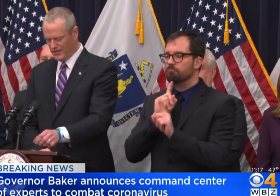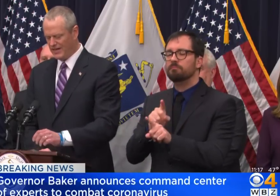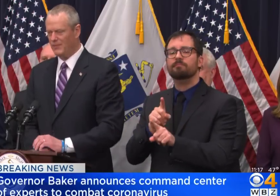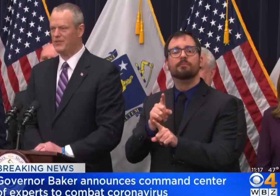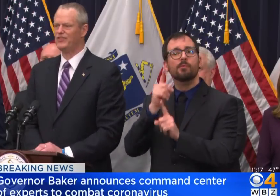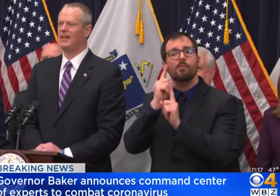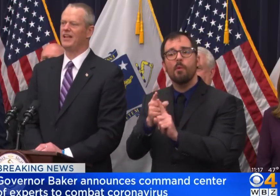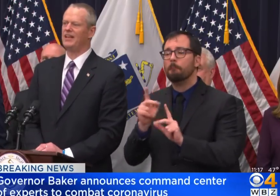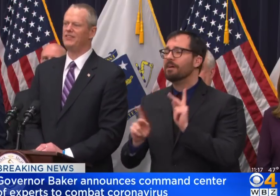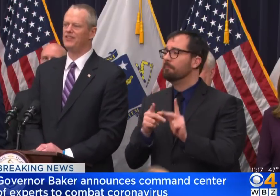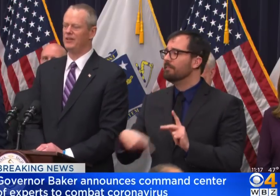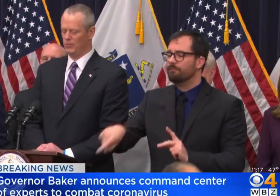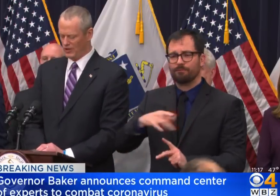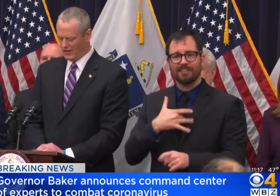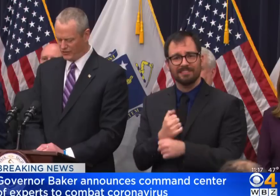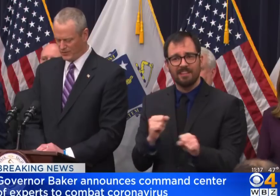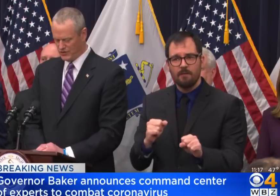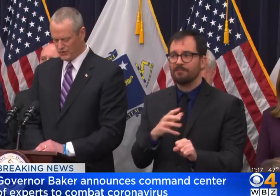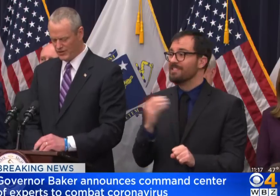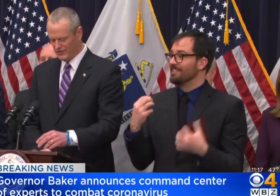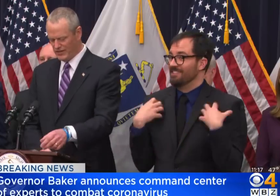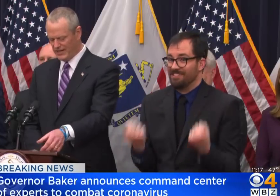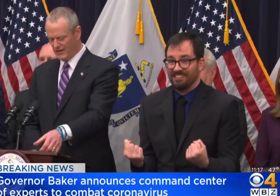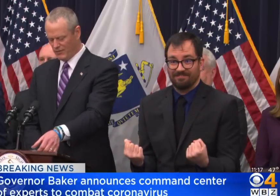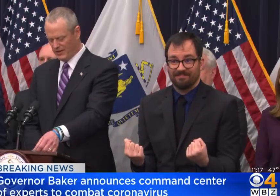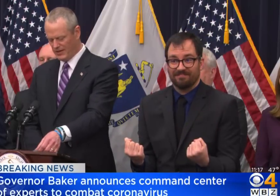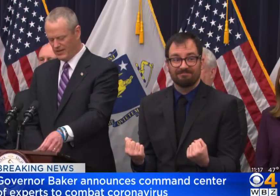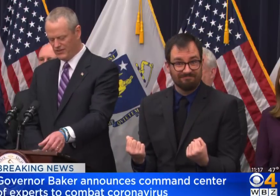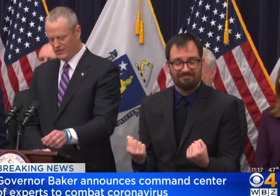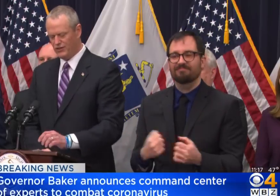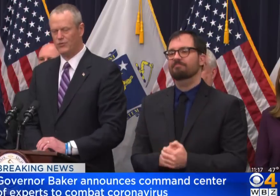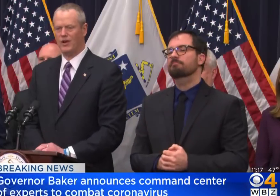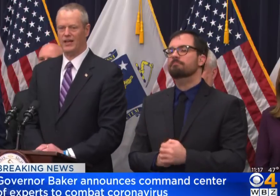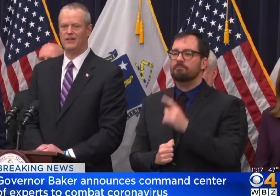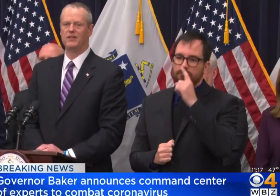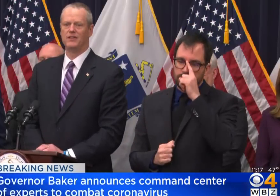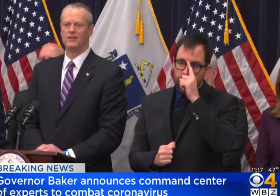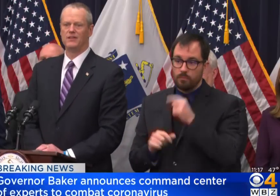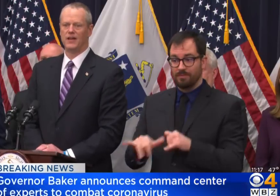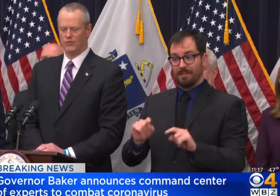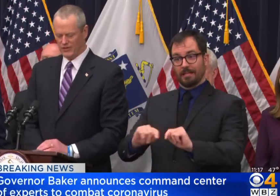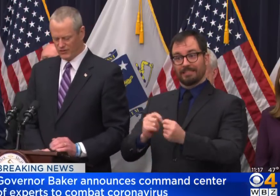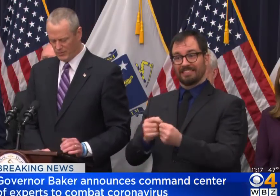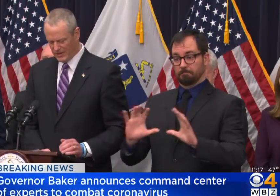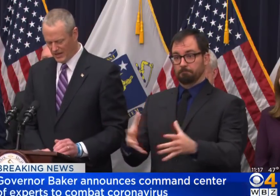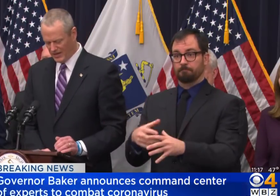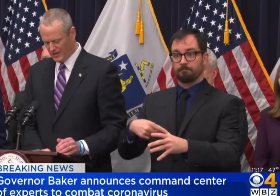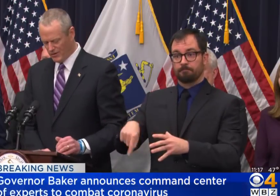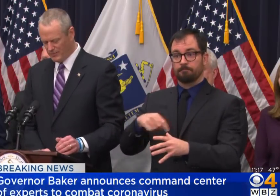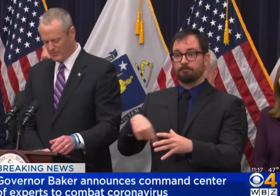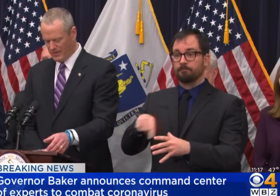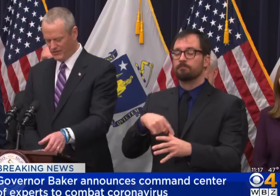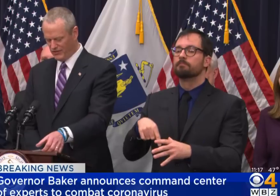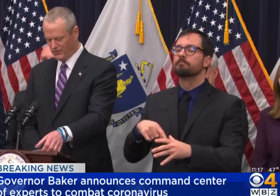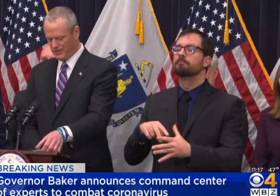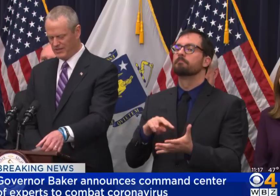THAT HAS BEEN UNDER WAY FOR WEEKS ACROSS STATE GOVERNMENT TO KEEP PEOPLE SAFE AND HEALTHY. SETTING UP THIS DEDICATED TEAM